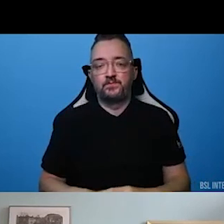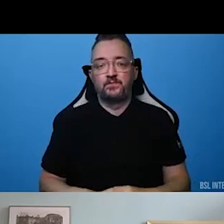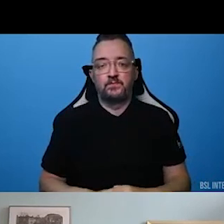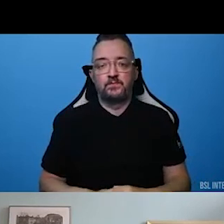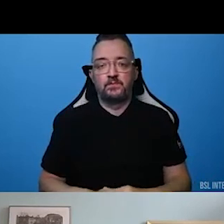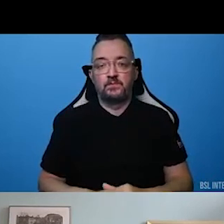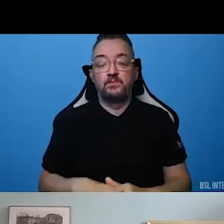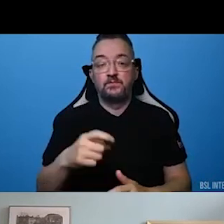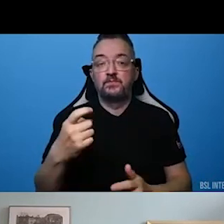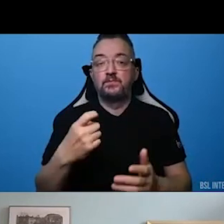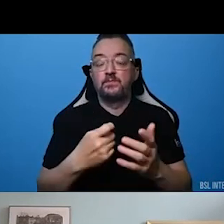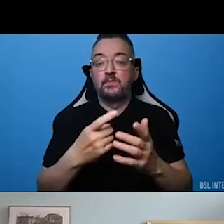The repatriation and reparations.